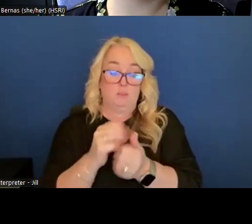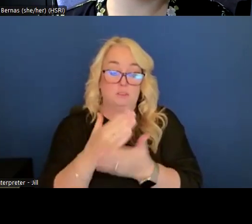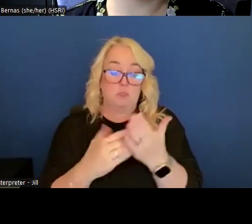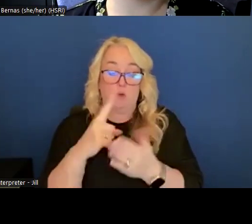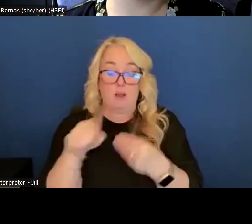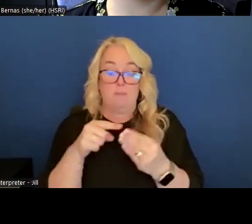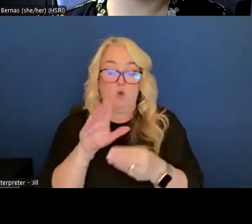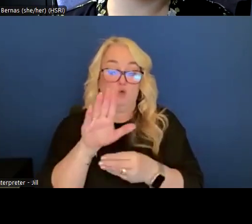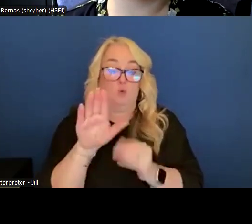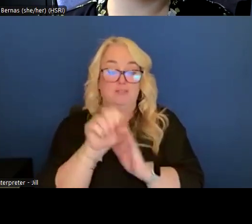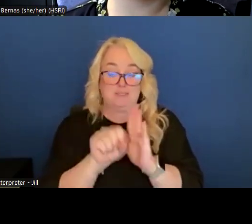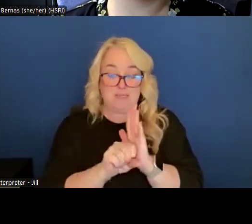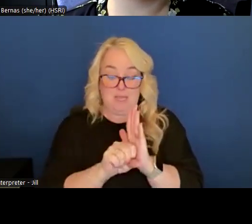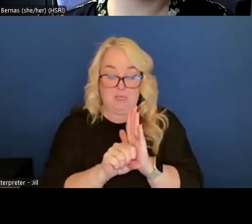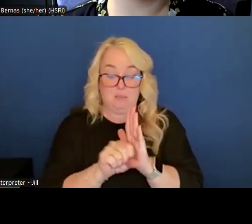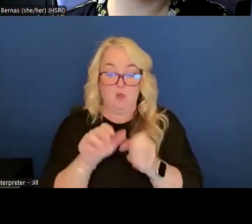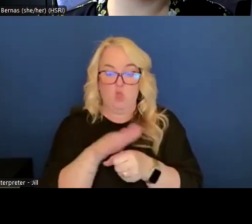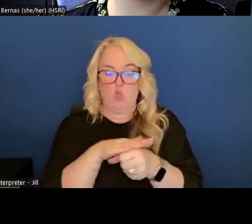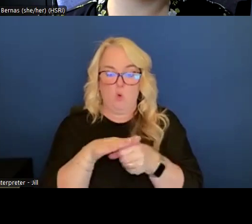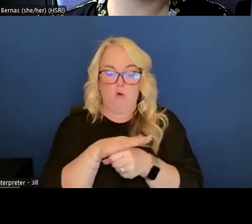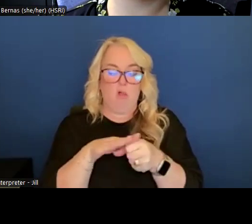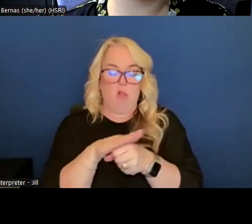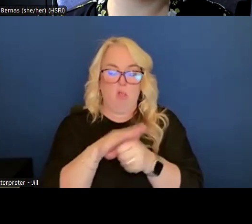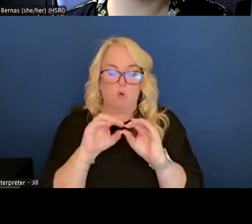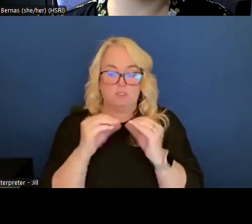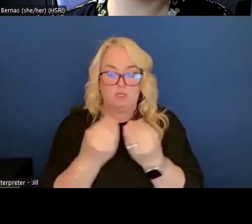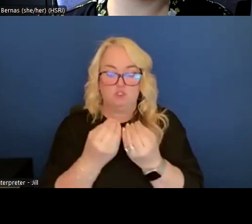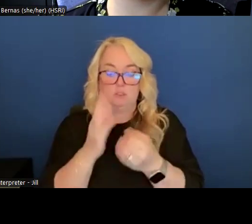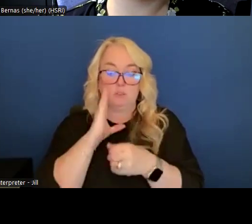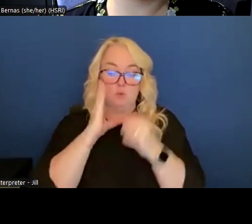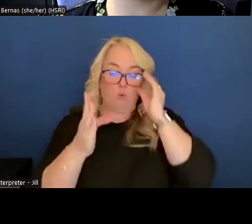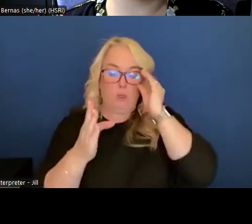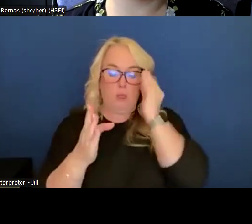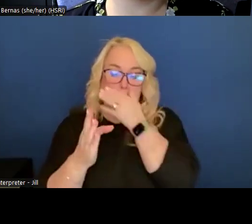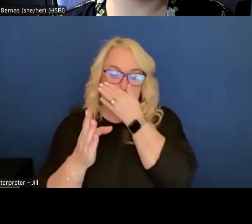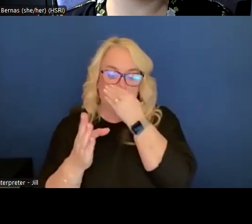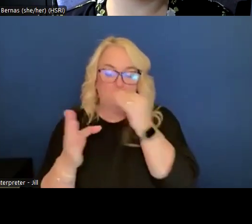of those organizations, they'll collect―and I think Olmstead